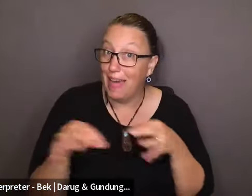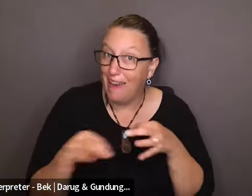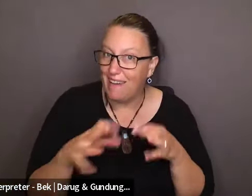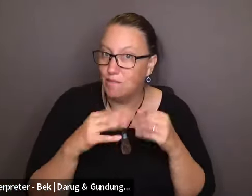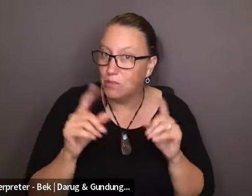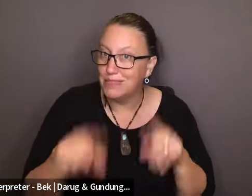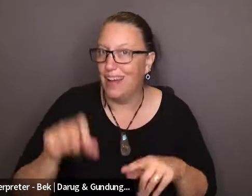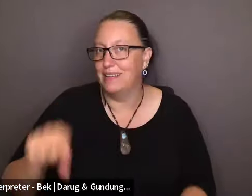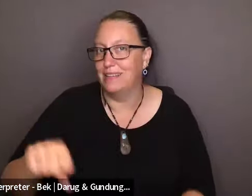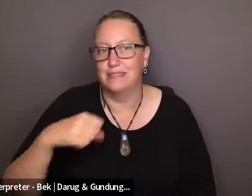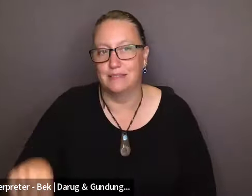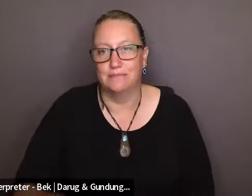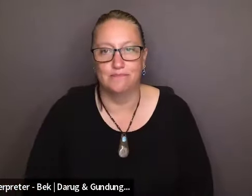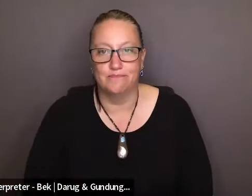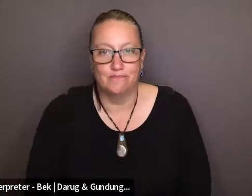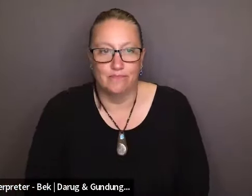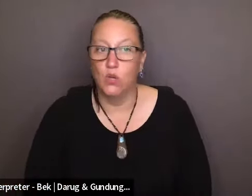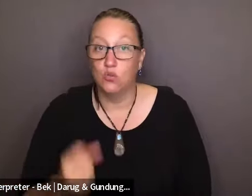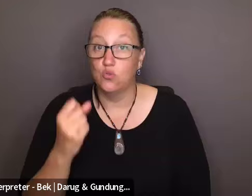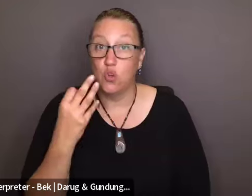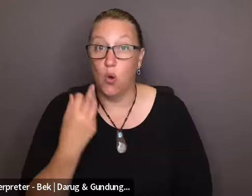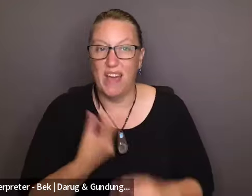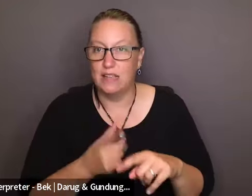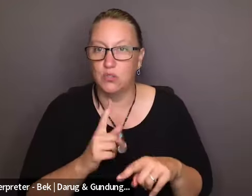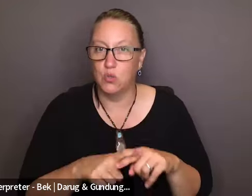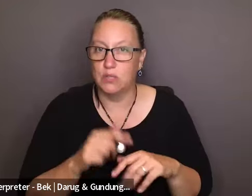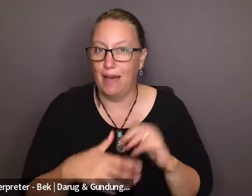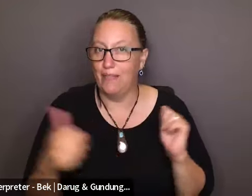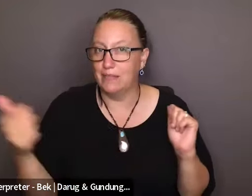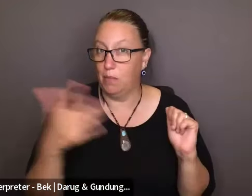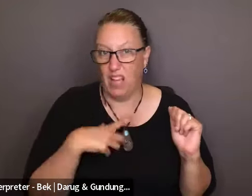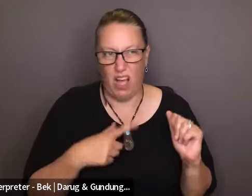participate and whether inclusion has been planned